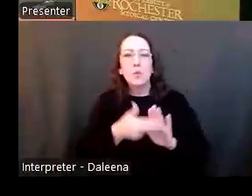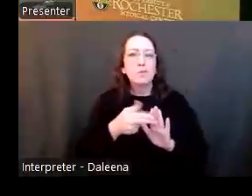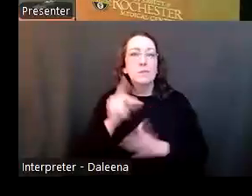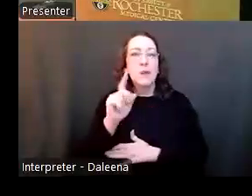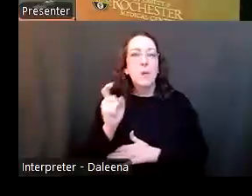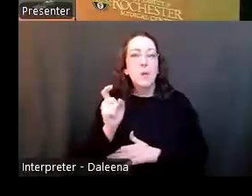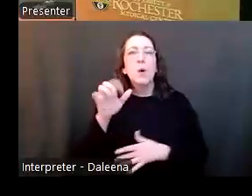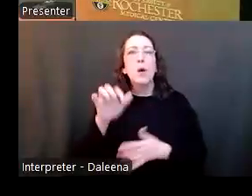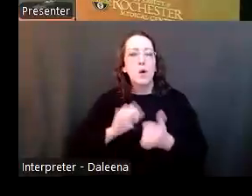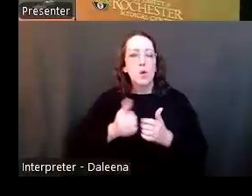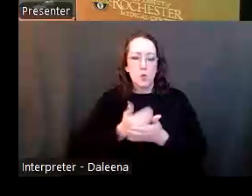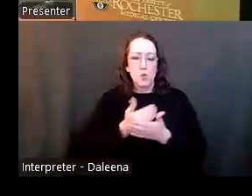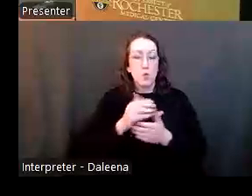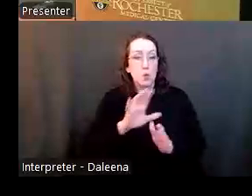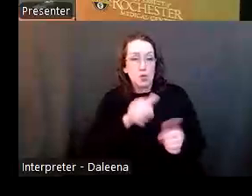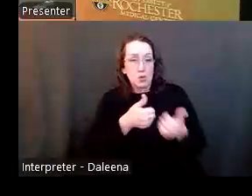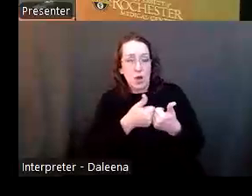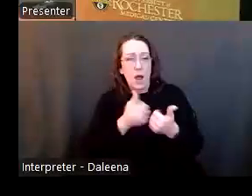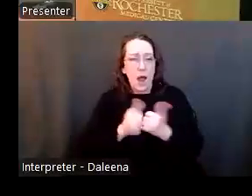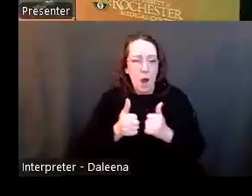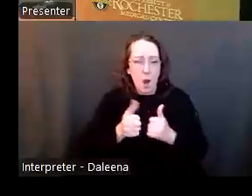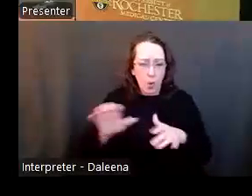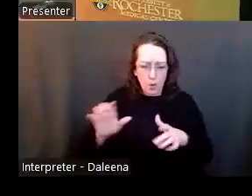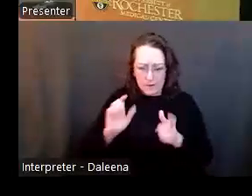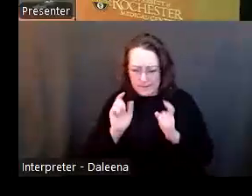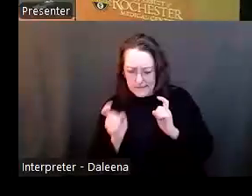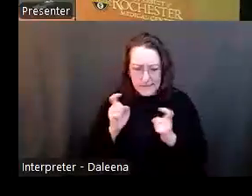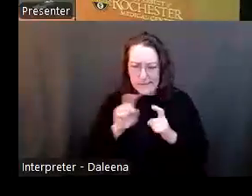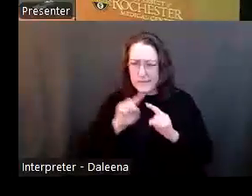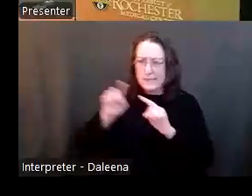are we going to help this patient to adjust when they need to go home where do they go come from